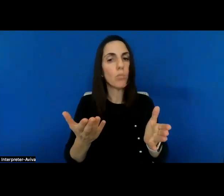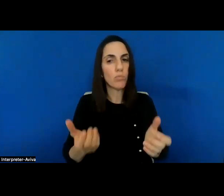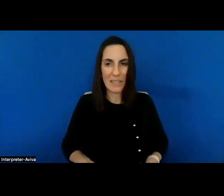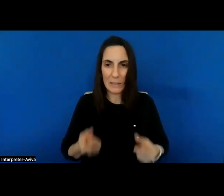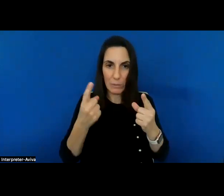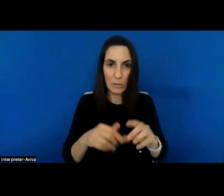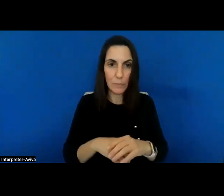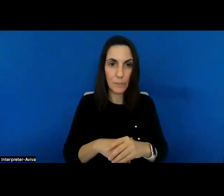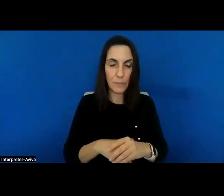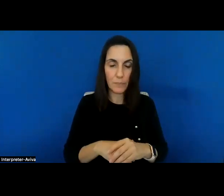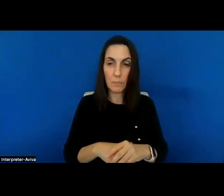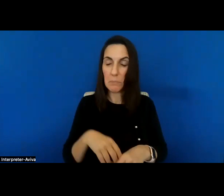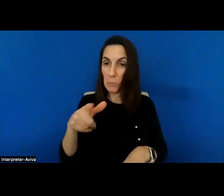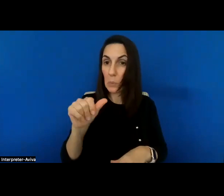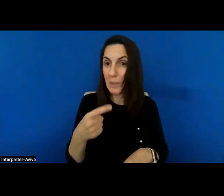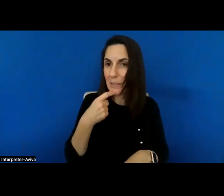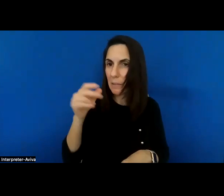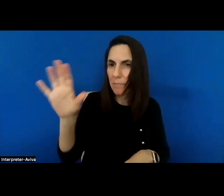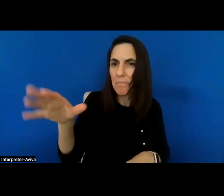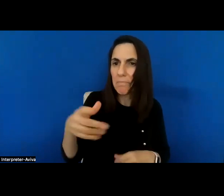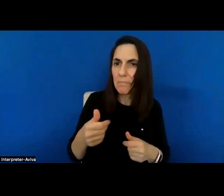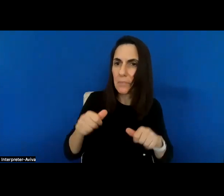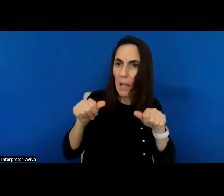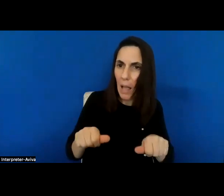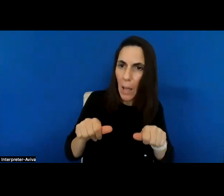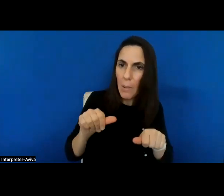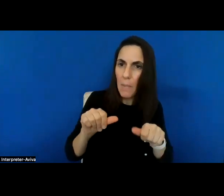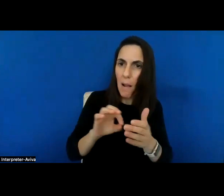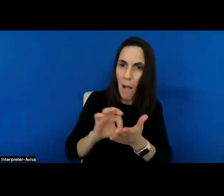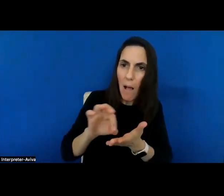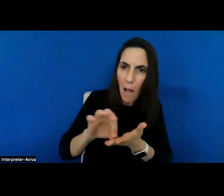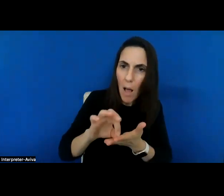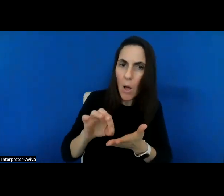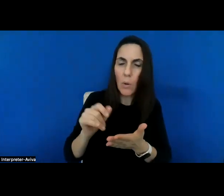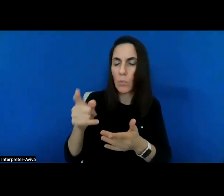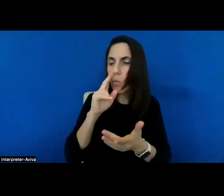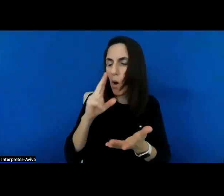and then you could just say, Hey, evil account, when you log in, or even call customer service,